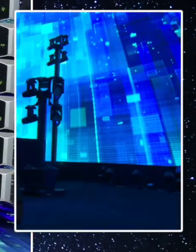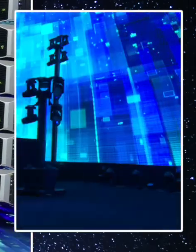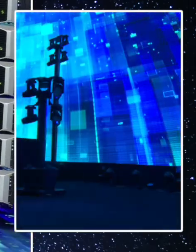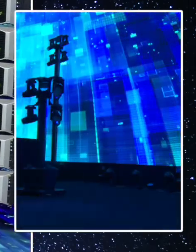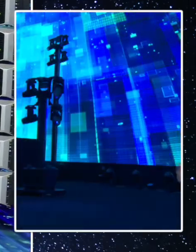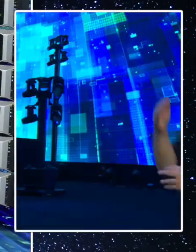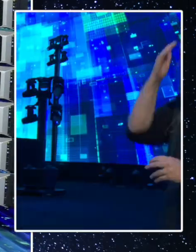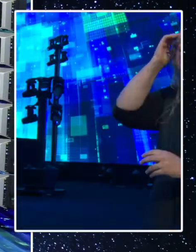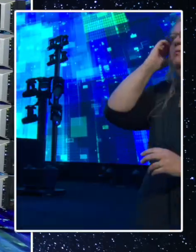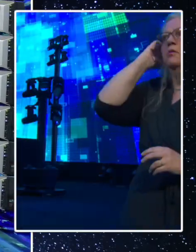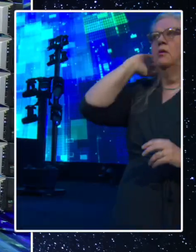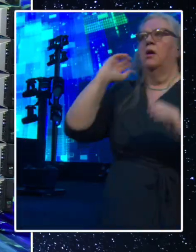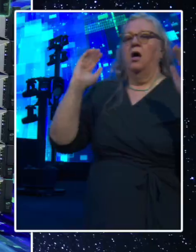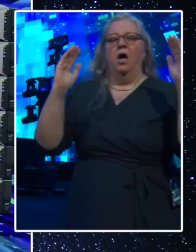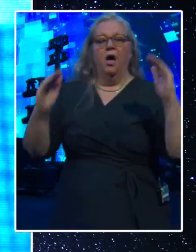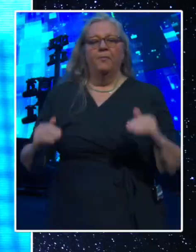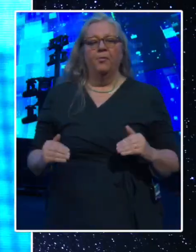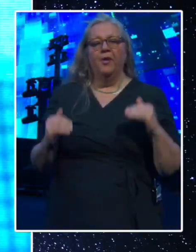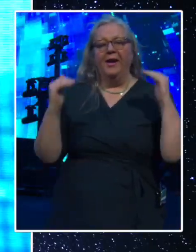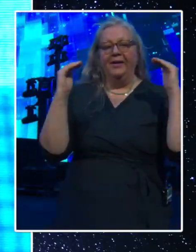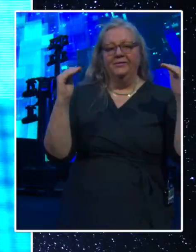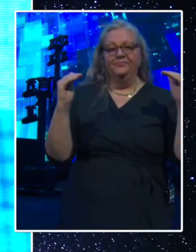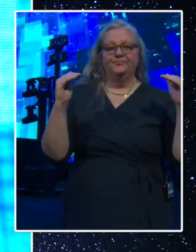When you upgrade to Gen12 servers,